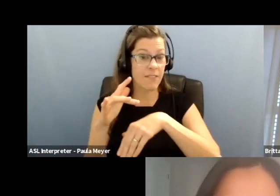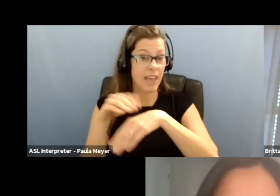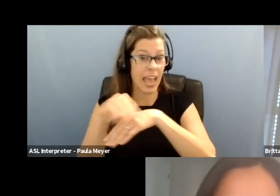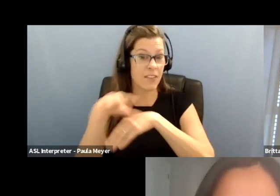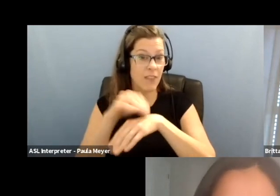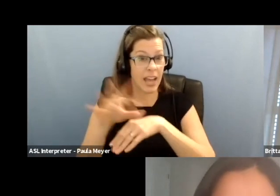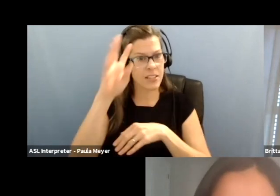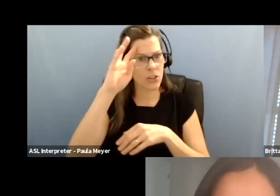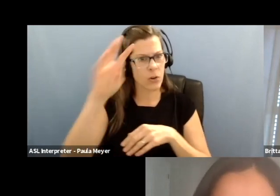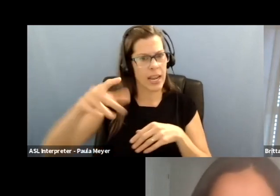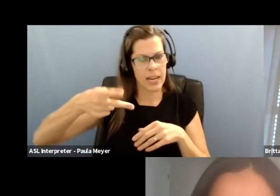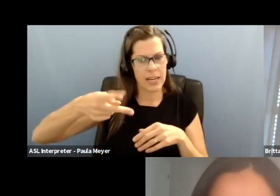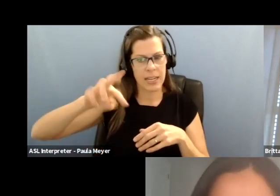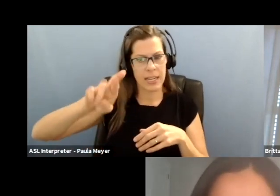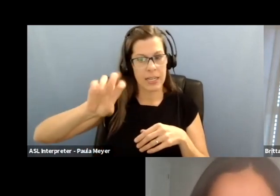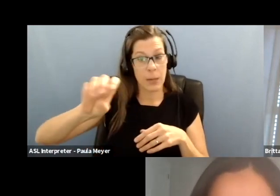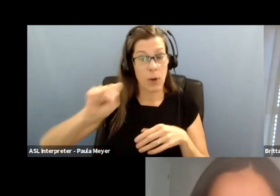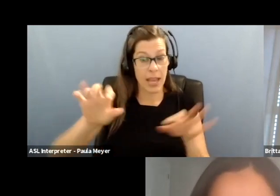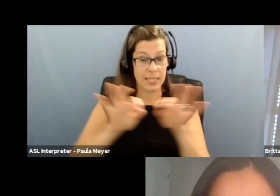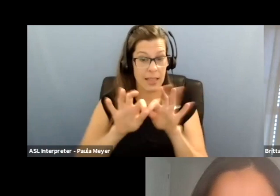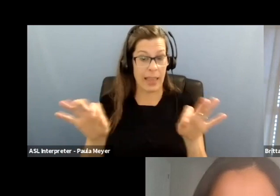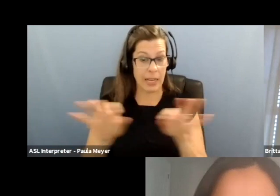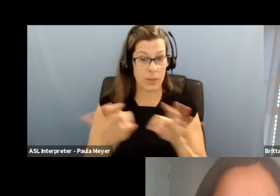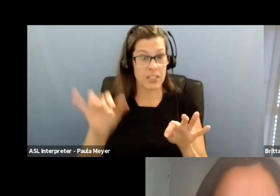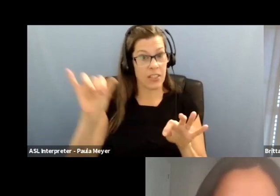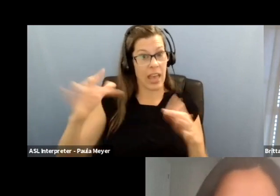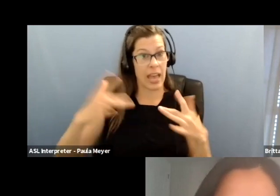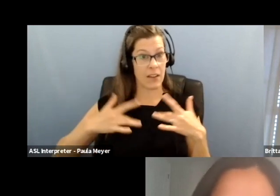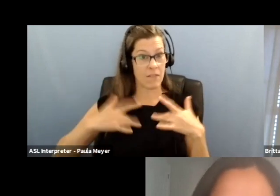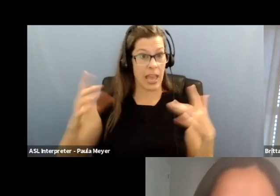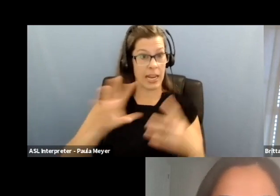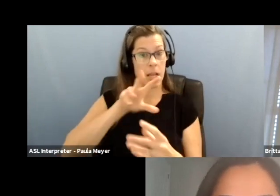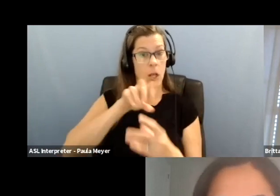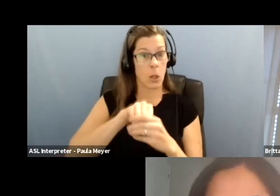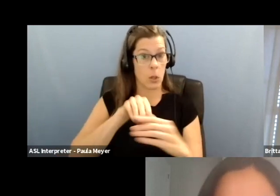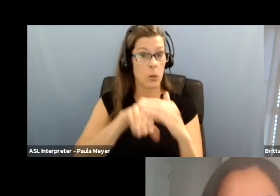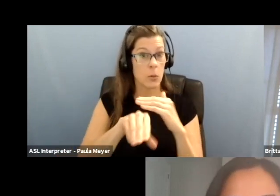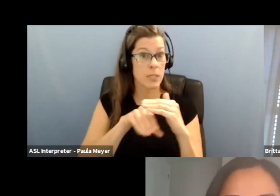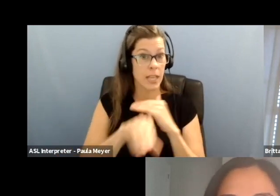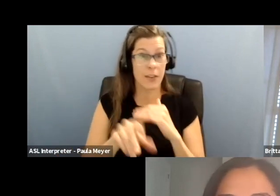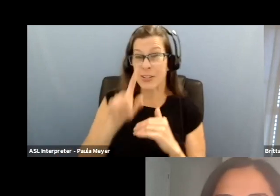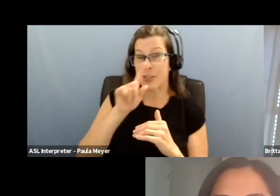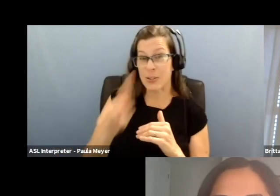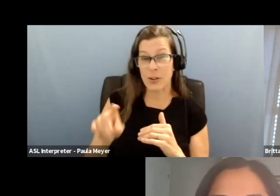signal to the community that a program is inclusive. Sure, this is Risa.